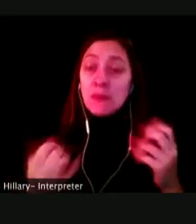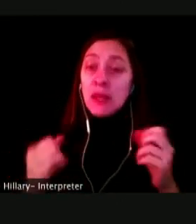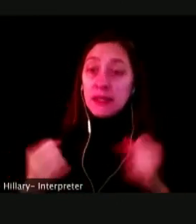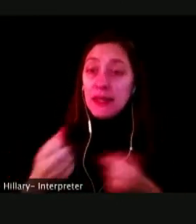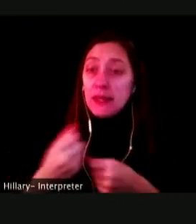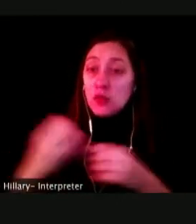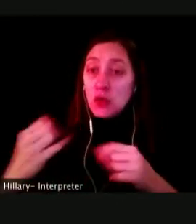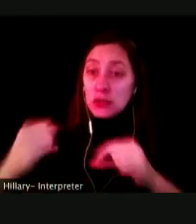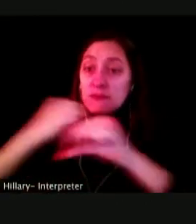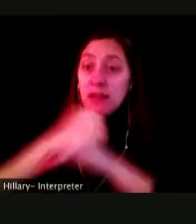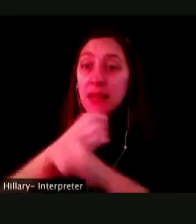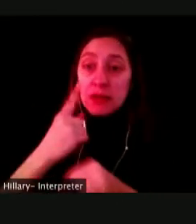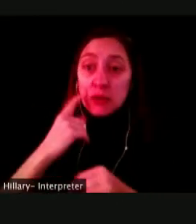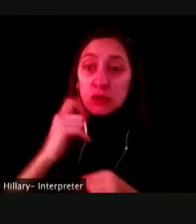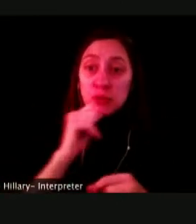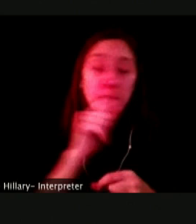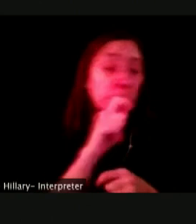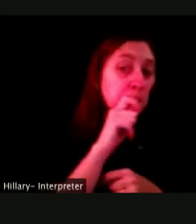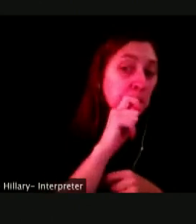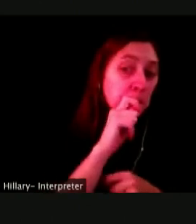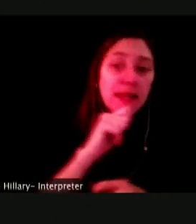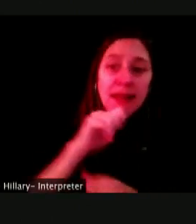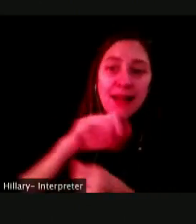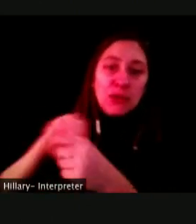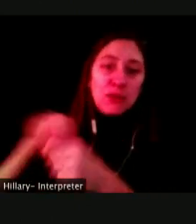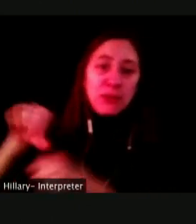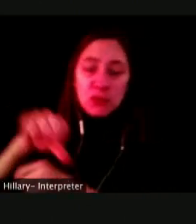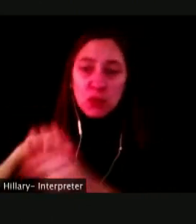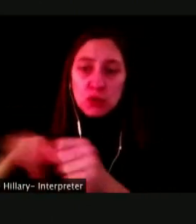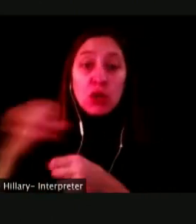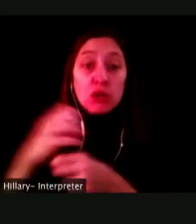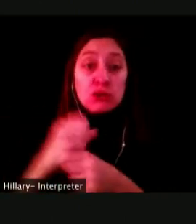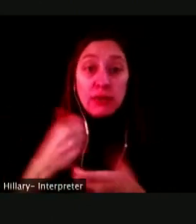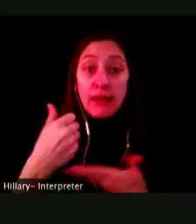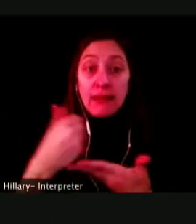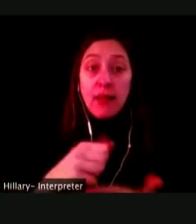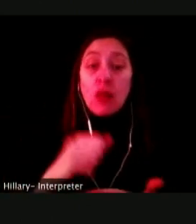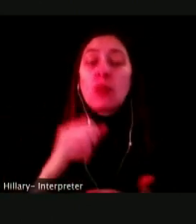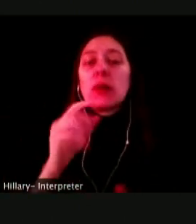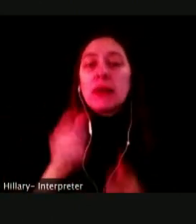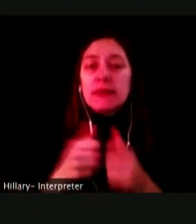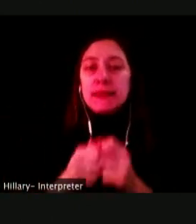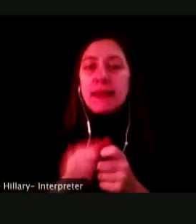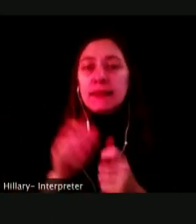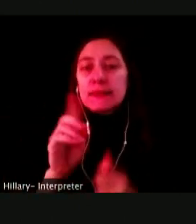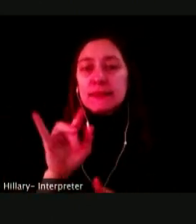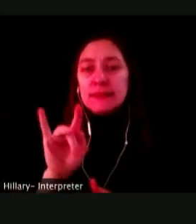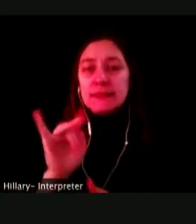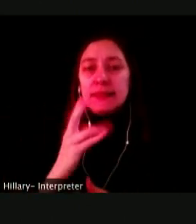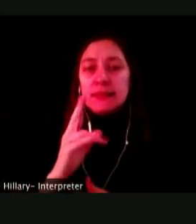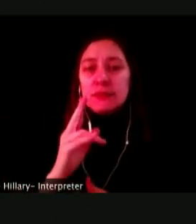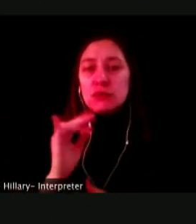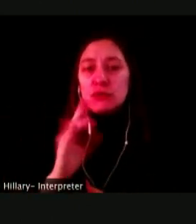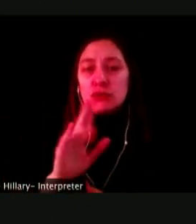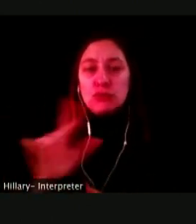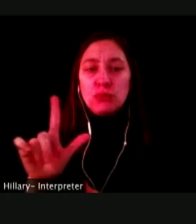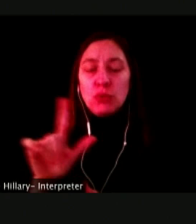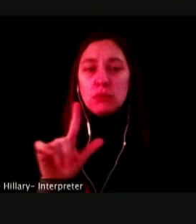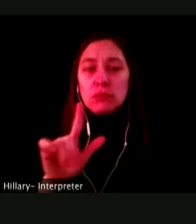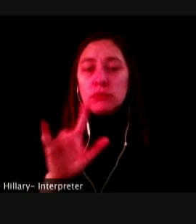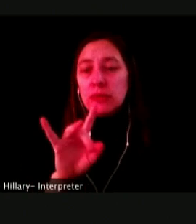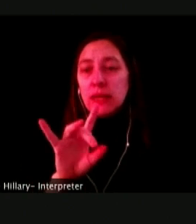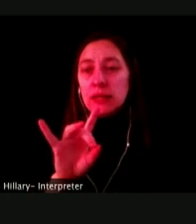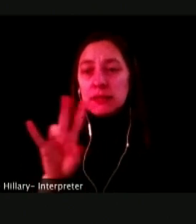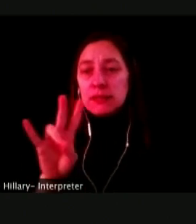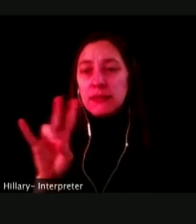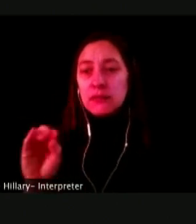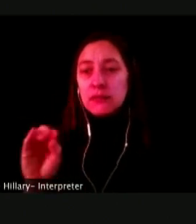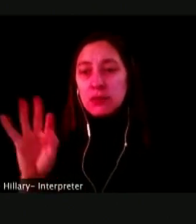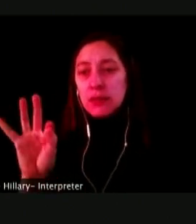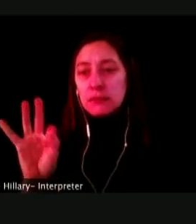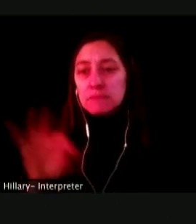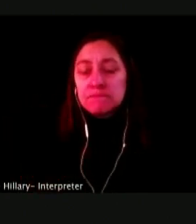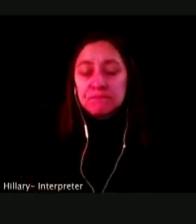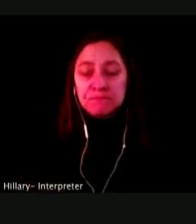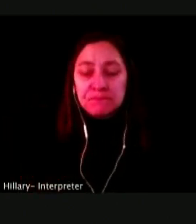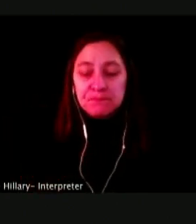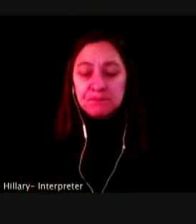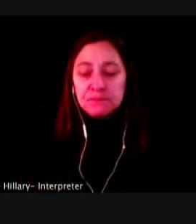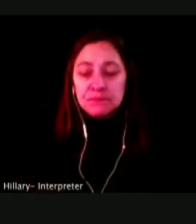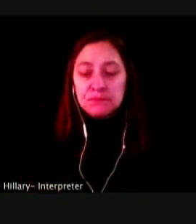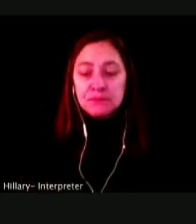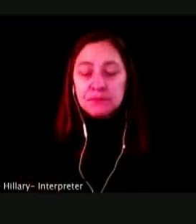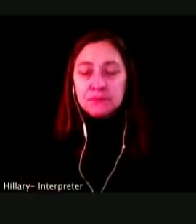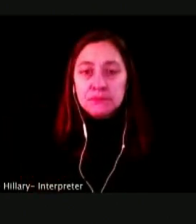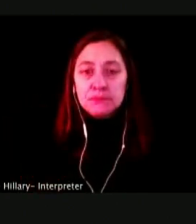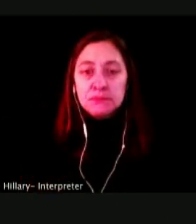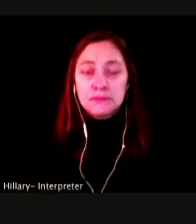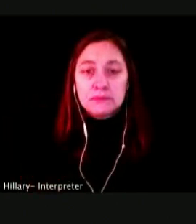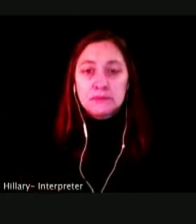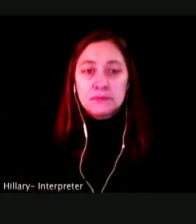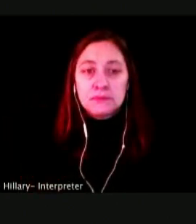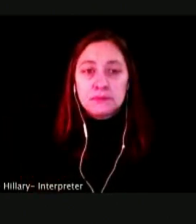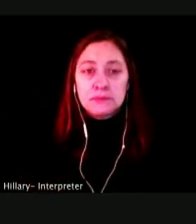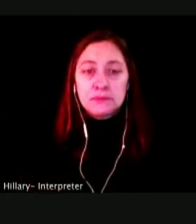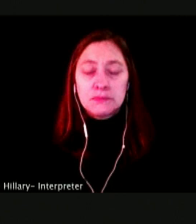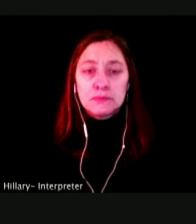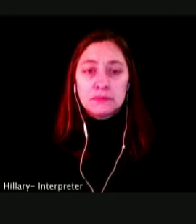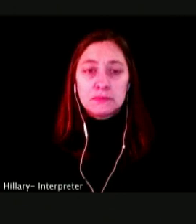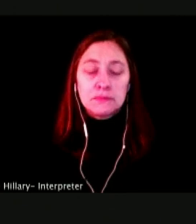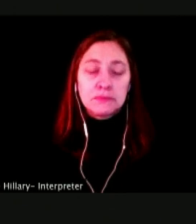FROM YOUR SOCIAL LIKELY TO GET HELP, TEXT 887909 OR THE CLICK START AT.